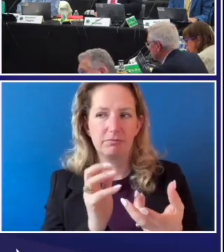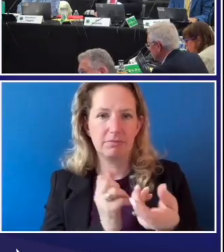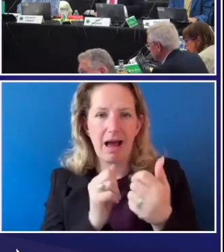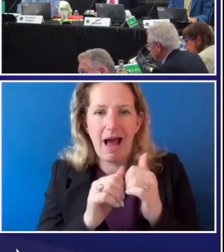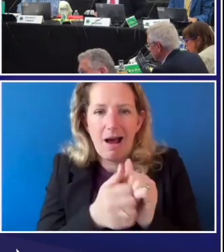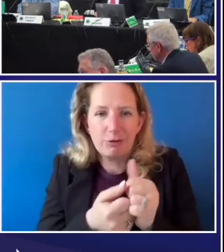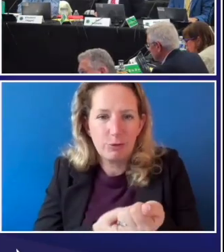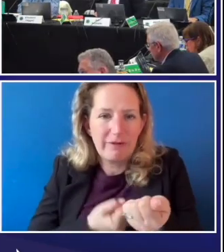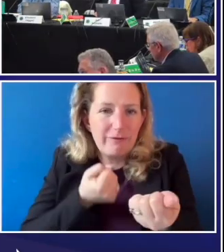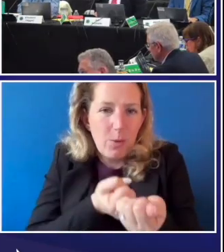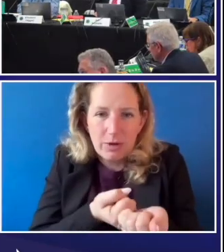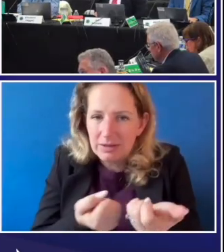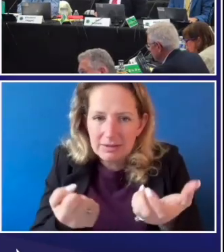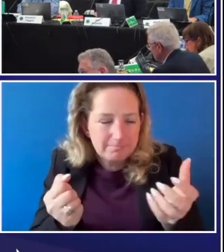Thank you, Beth. Any comments, questions here?